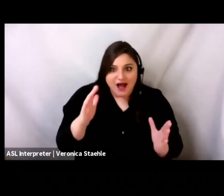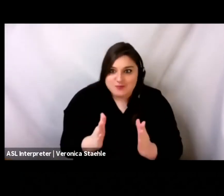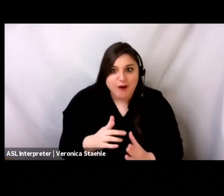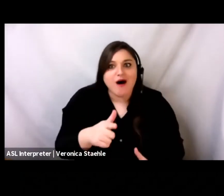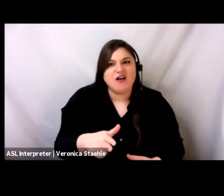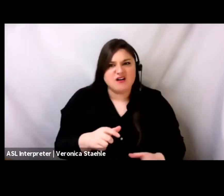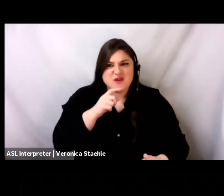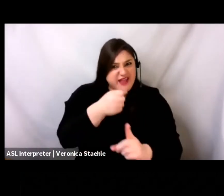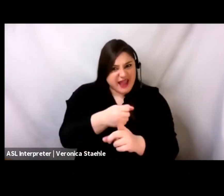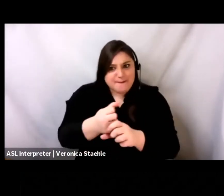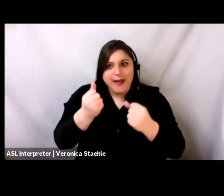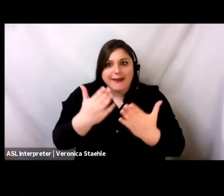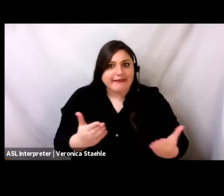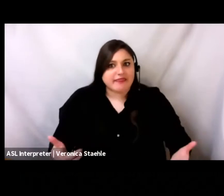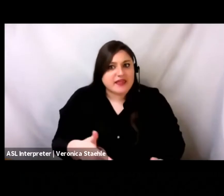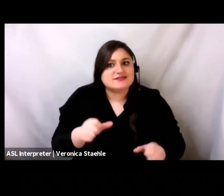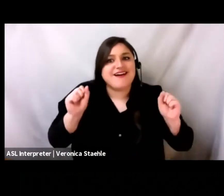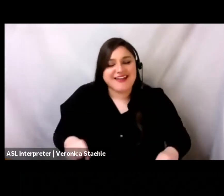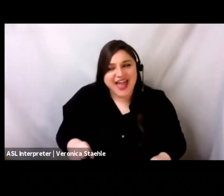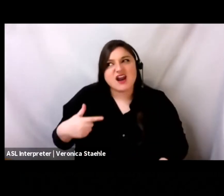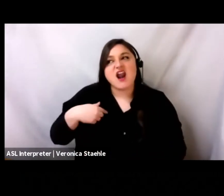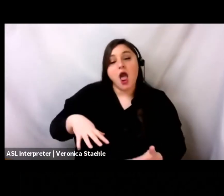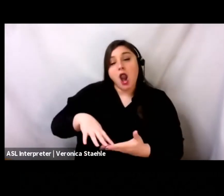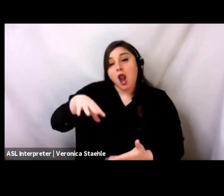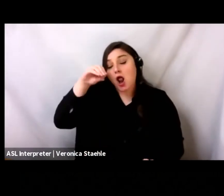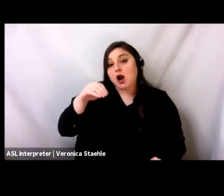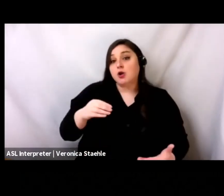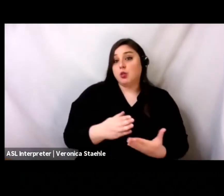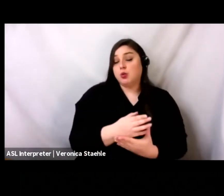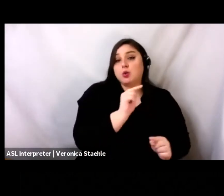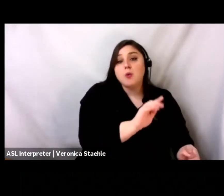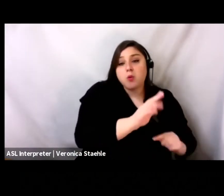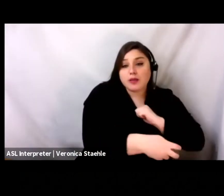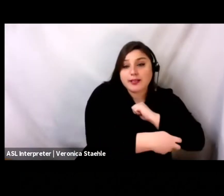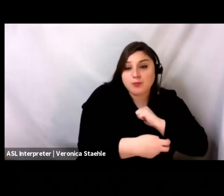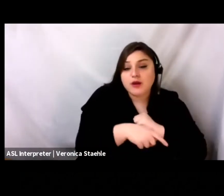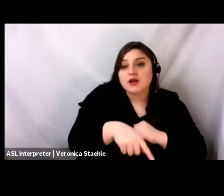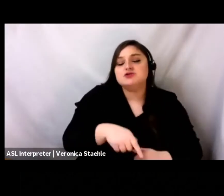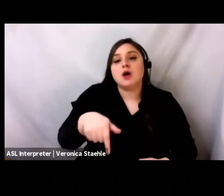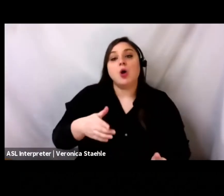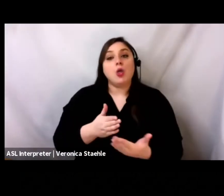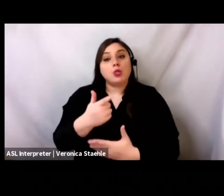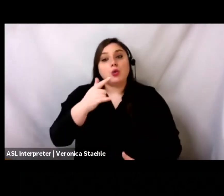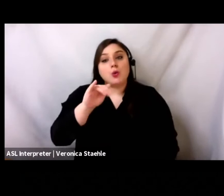And one of the things that made them work was this embracing of unsuspecting partnerships. So for